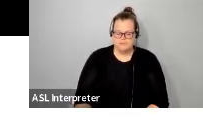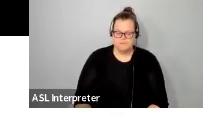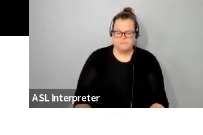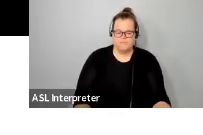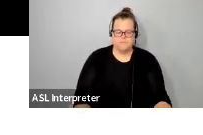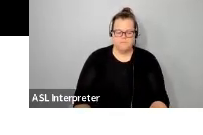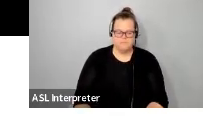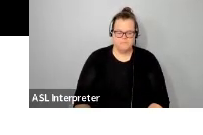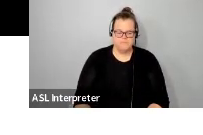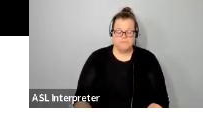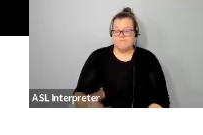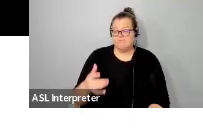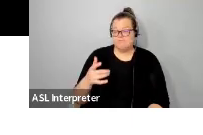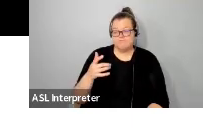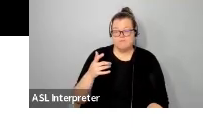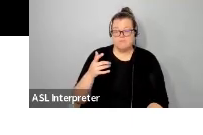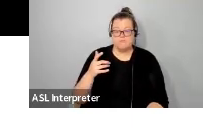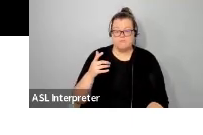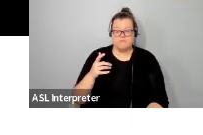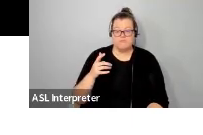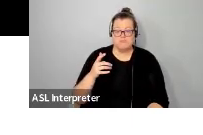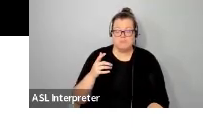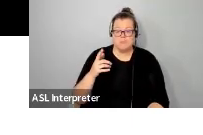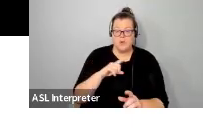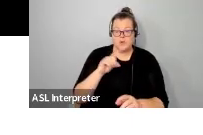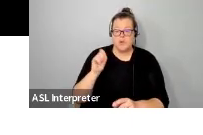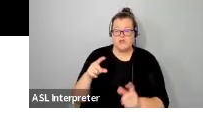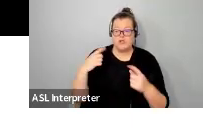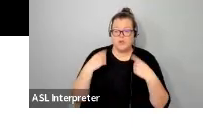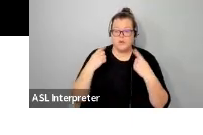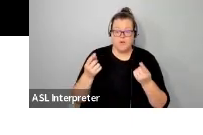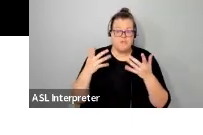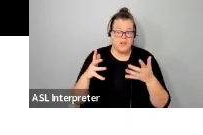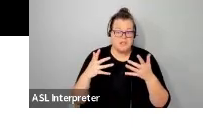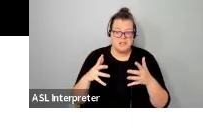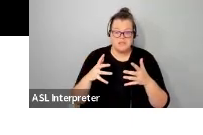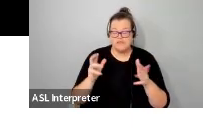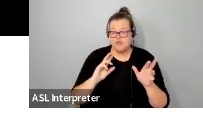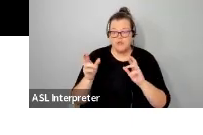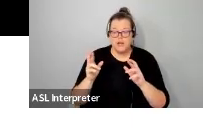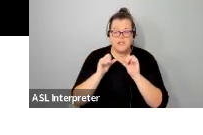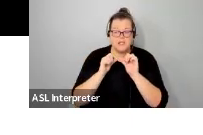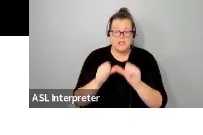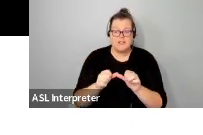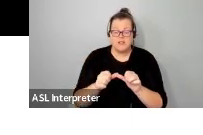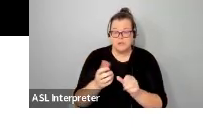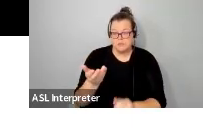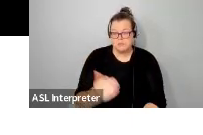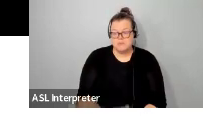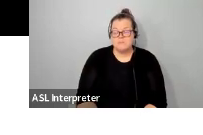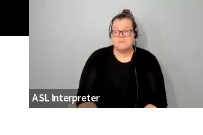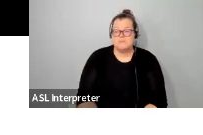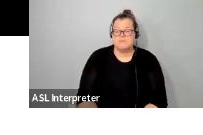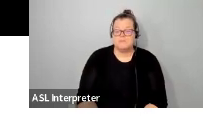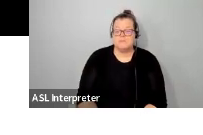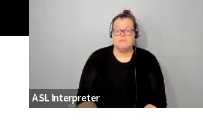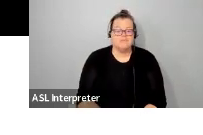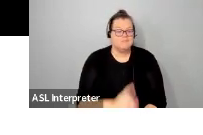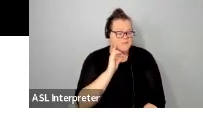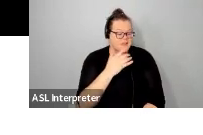And that's all the questions for now. I think we're ready to move whenever you are unless you have anything else to cover. That sounds good. Thanks, Peter.